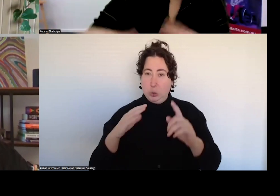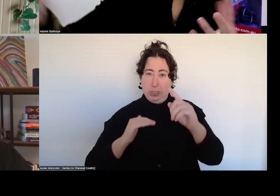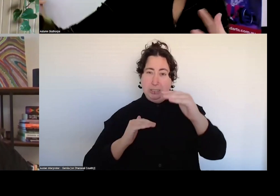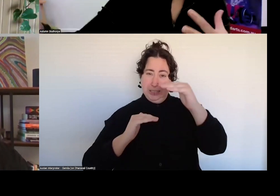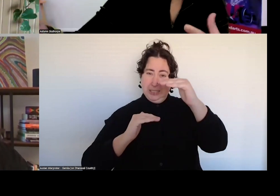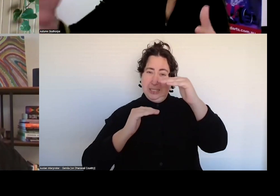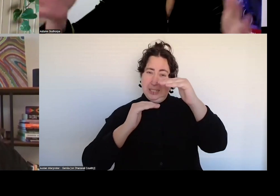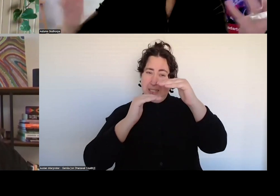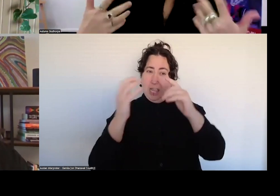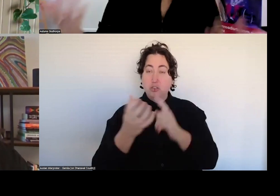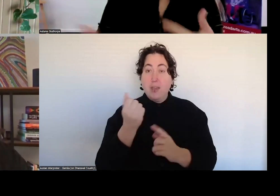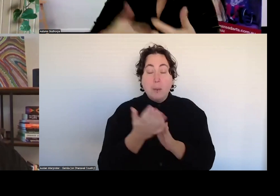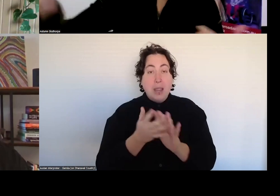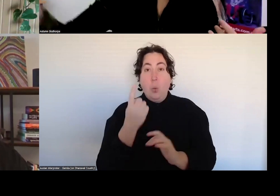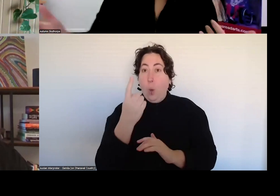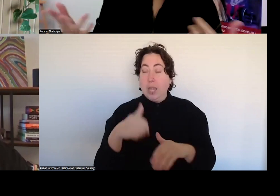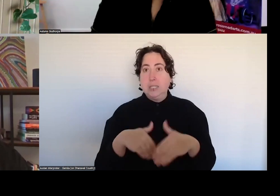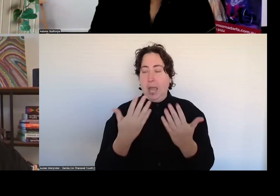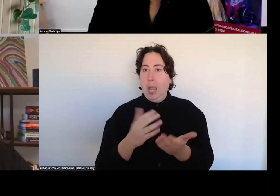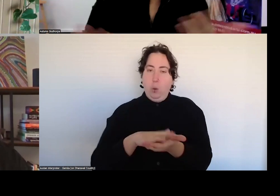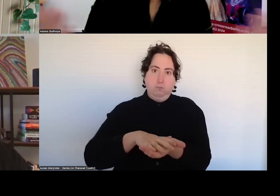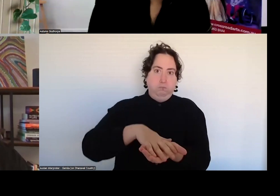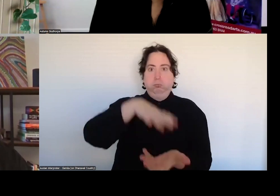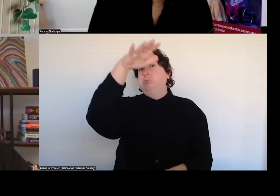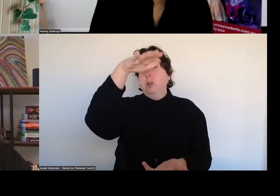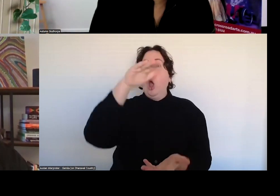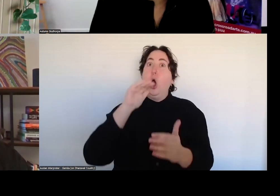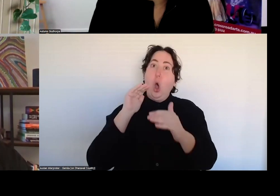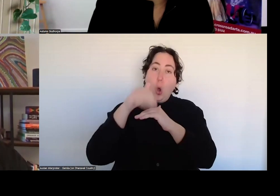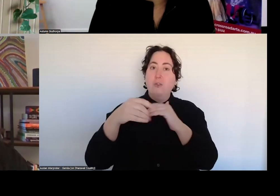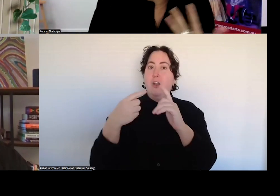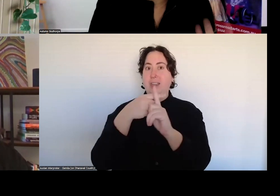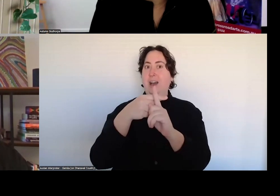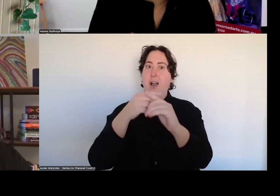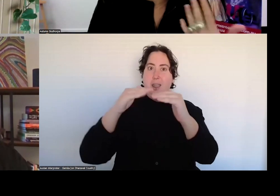day we raised a significant amount of money. Which was wonderful to see the support.